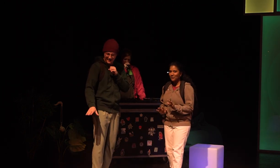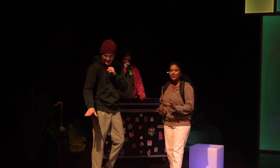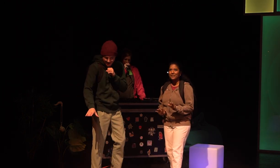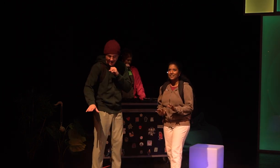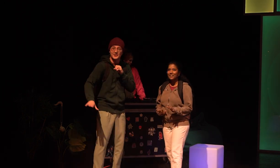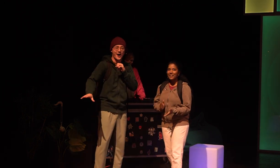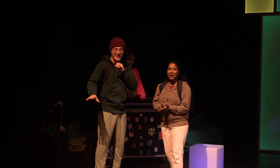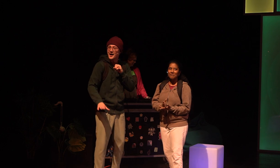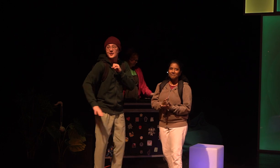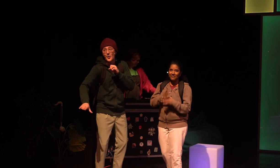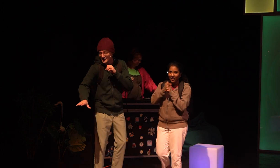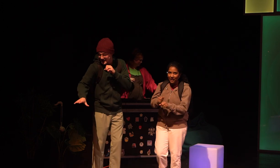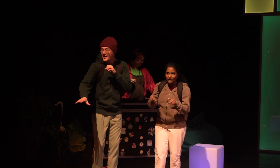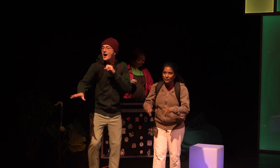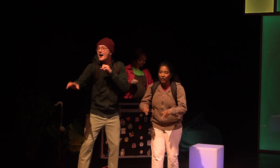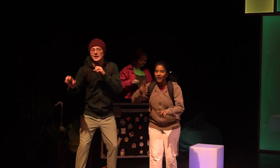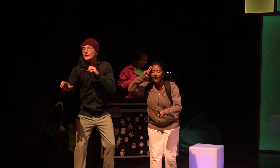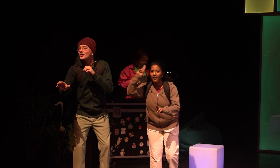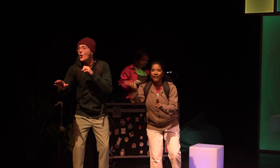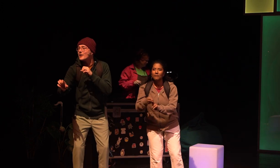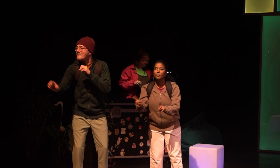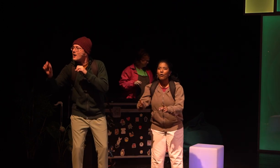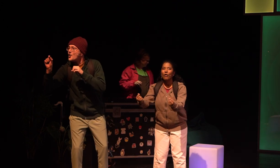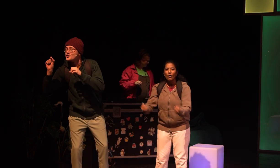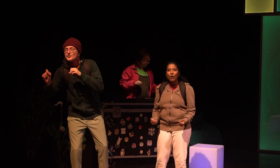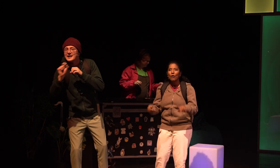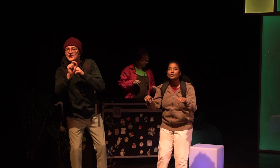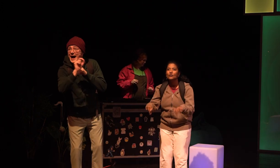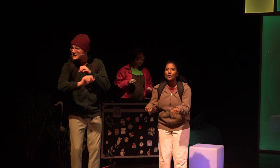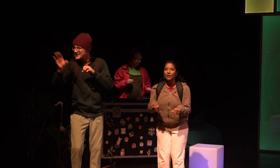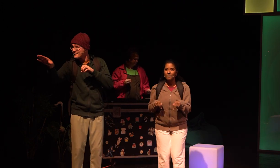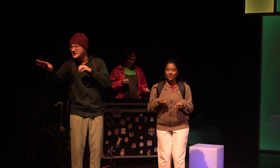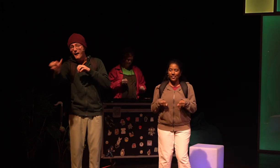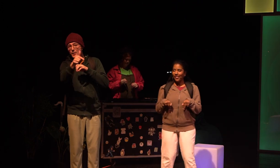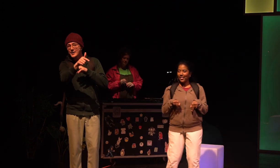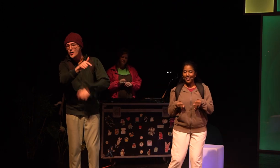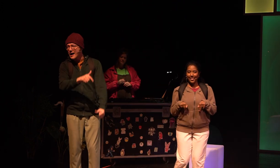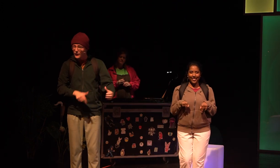I know! No, I did! I used to call him "the randy rat" cos every time we go around